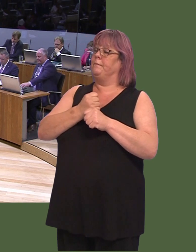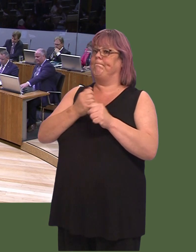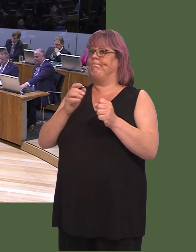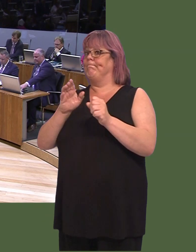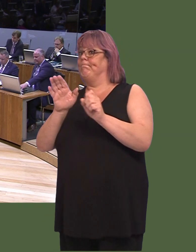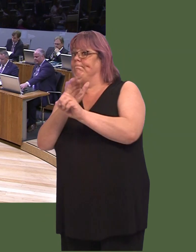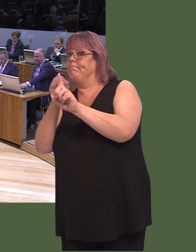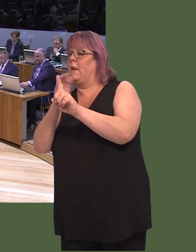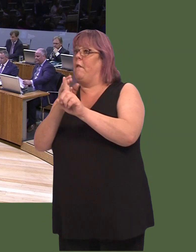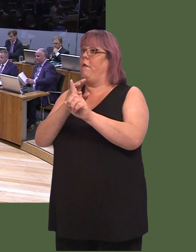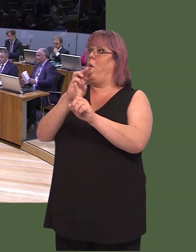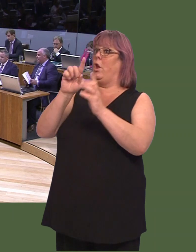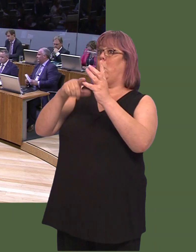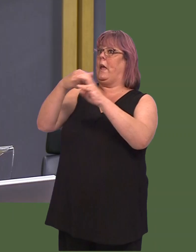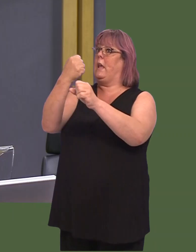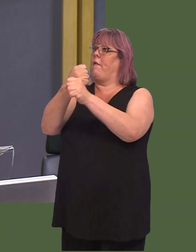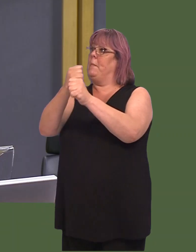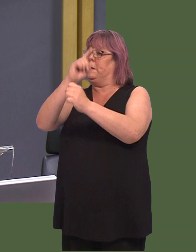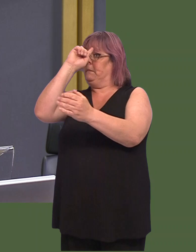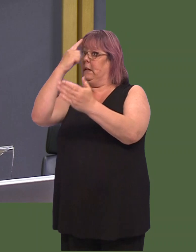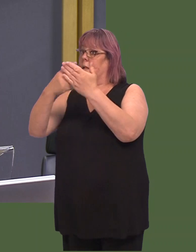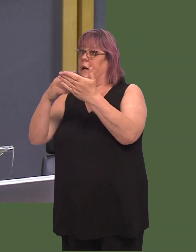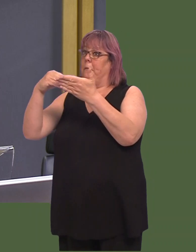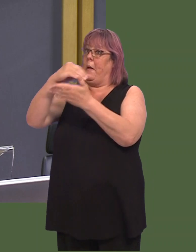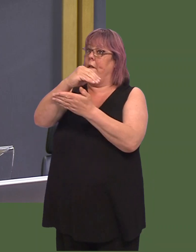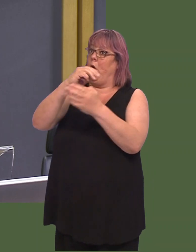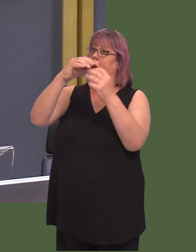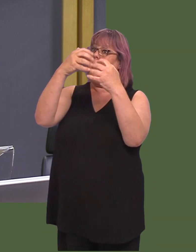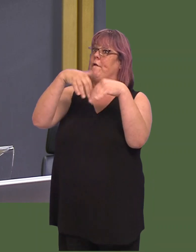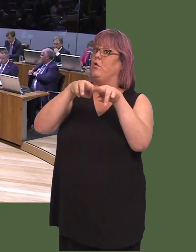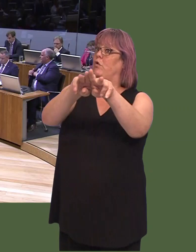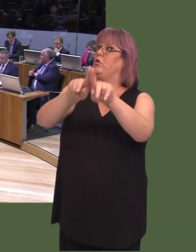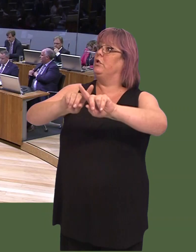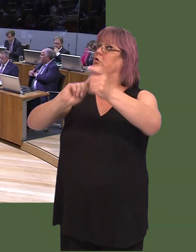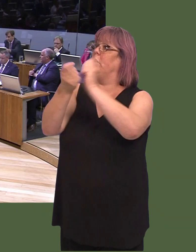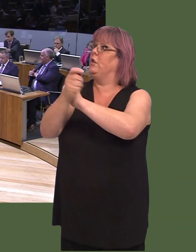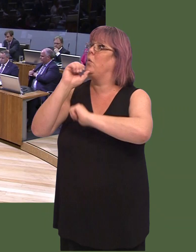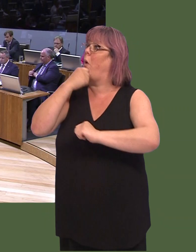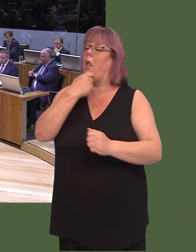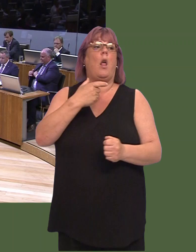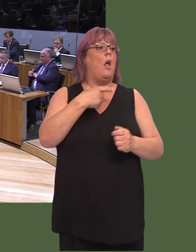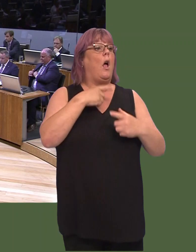i ail-gydbwyso ei gwariant ar seilwaith? OAQ52466 Carwyn Jones AM: Infrastructure investment is vital to the prosperity of the whole of the UK.